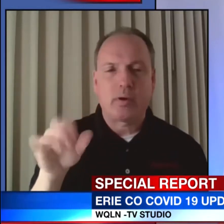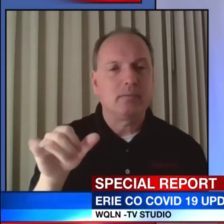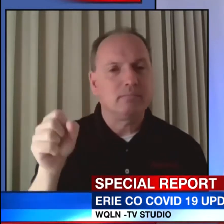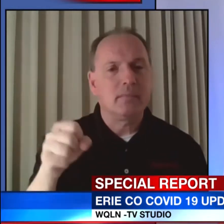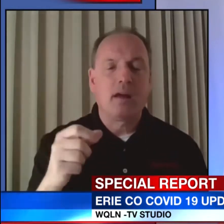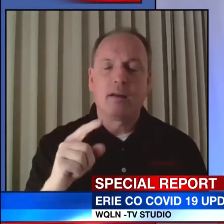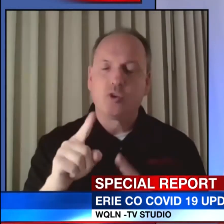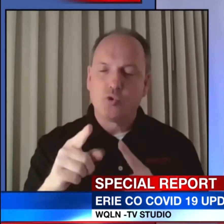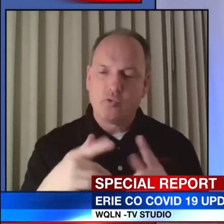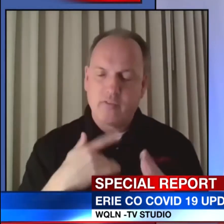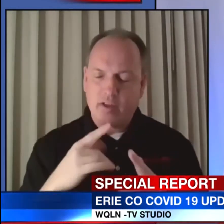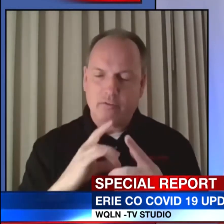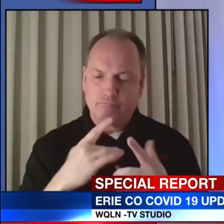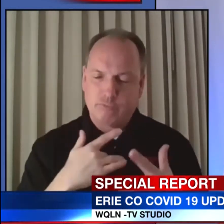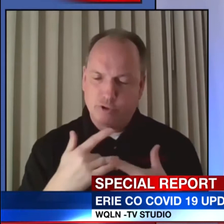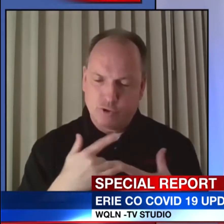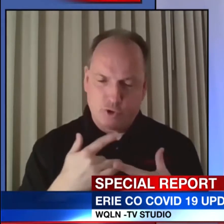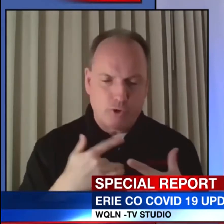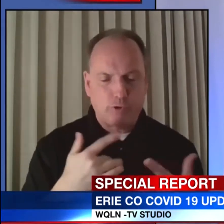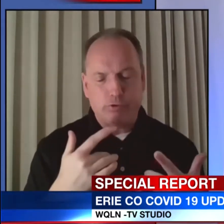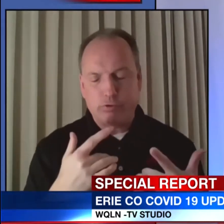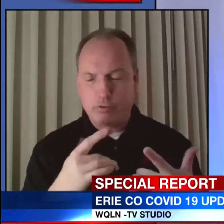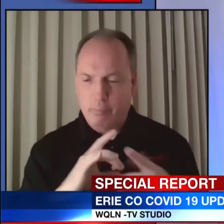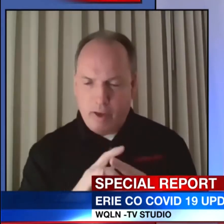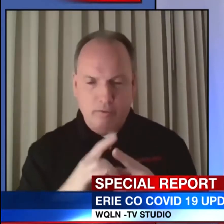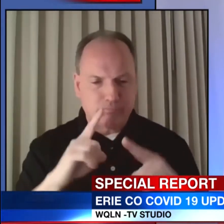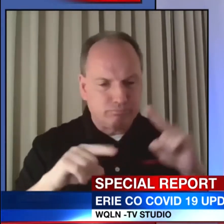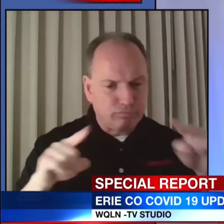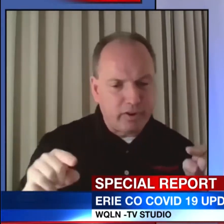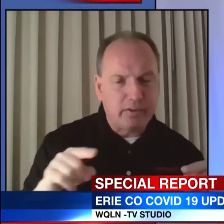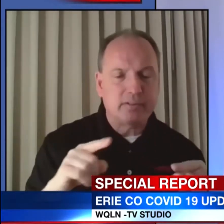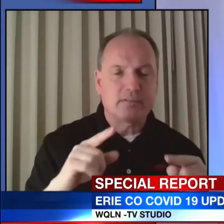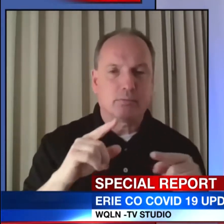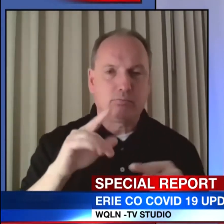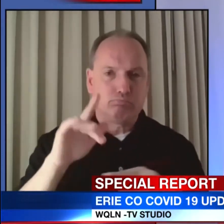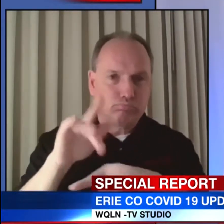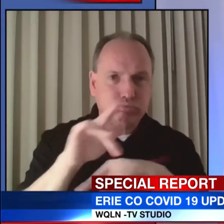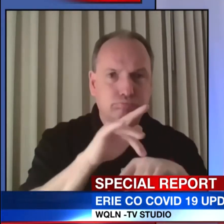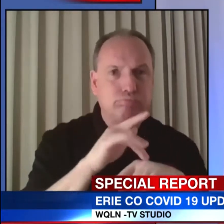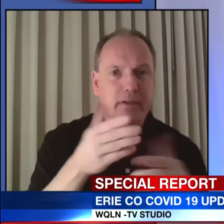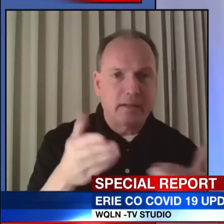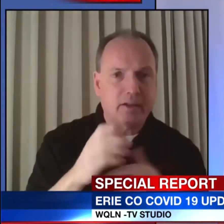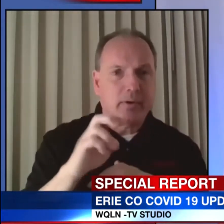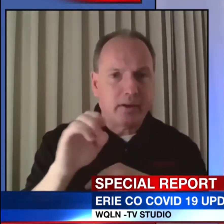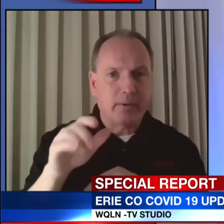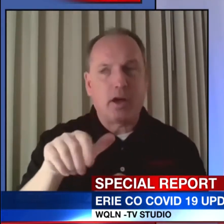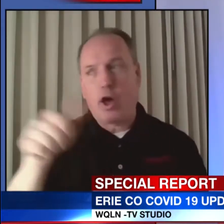A QUESTION FOR THE DOCTOR HERE. HOW CONCERNED ARE YOU ABOUT